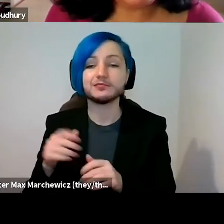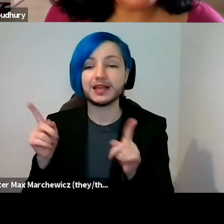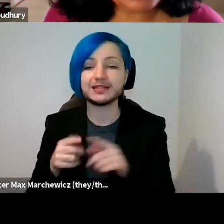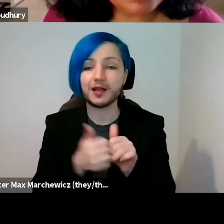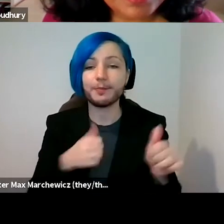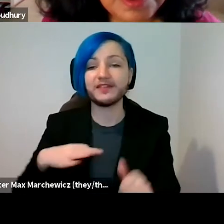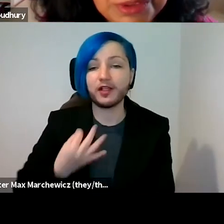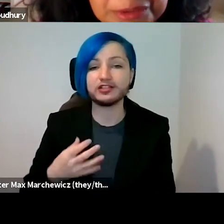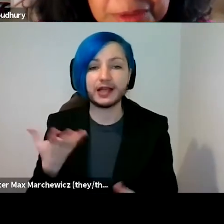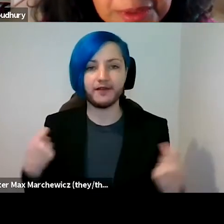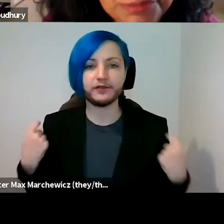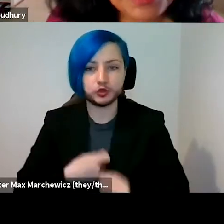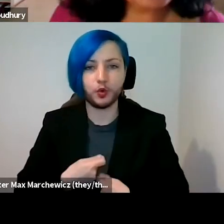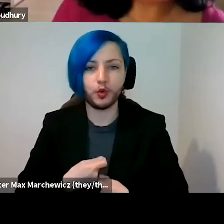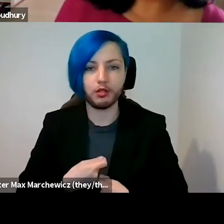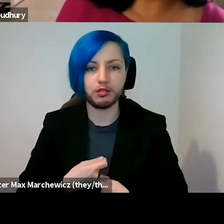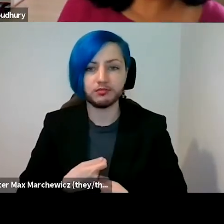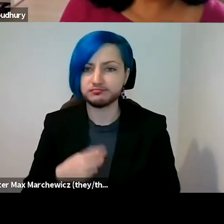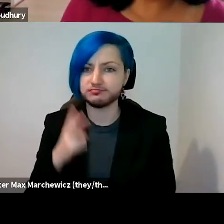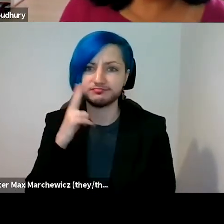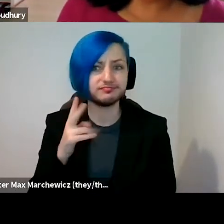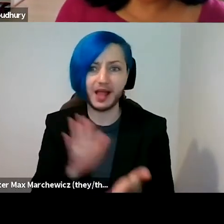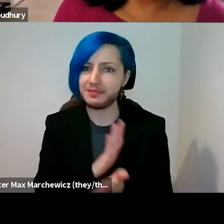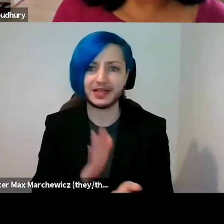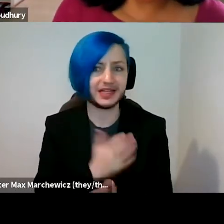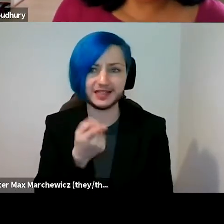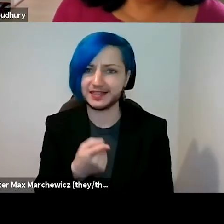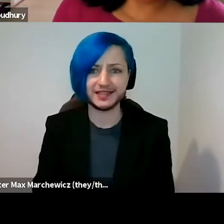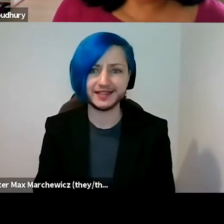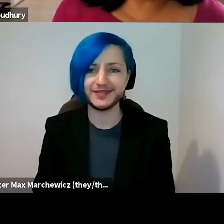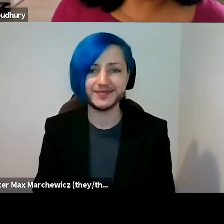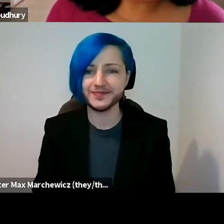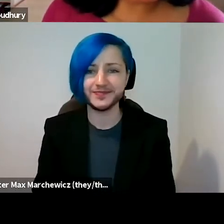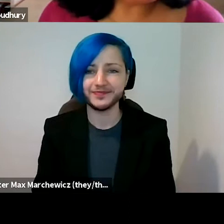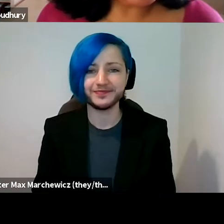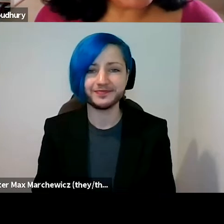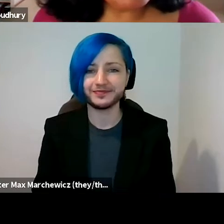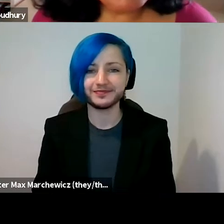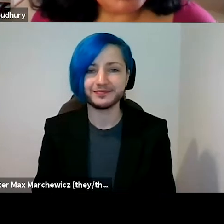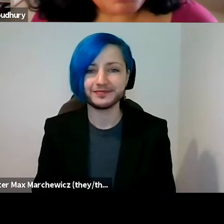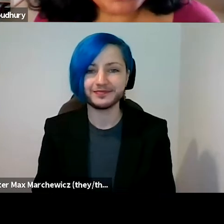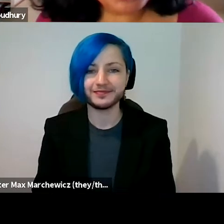and definitely not looking very pleased about it, and if you can get past my lovely flowers,